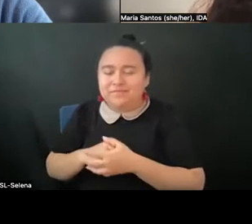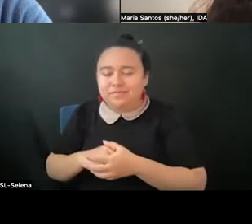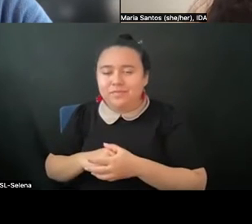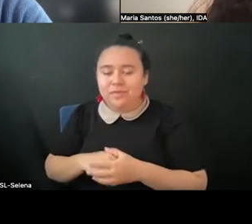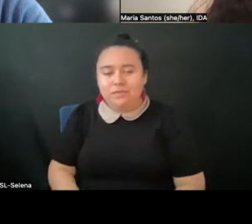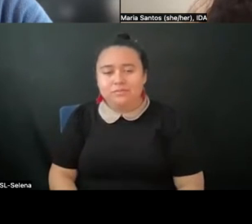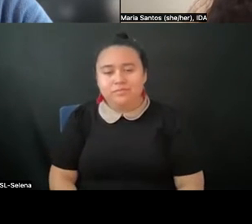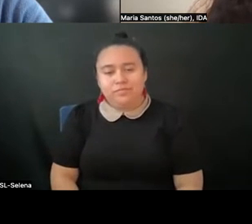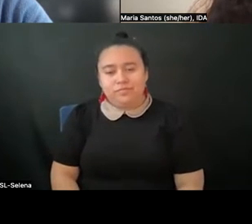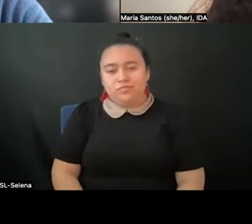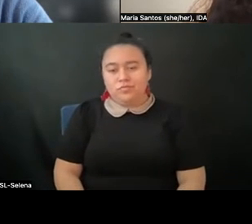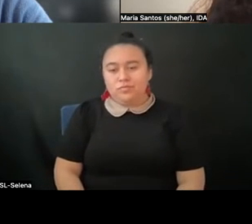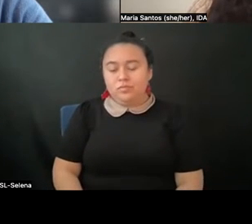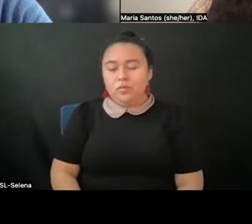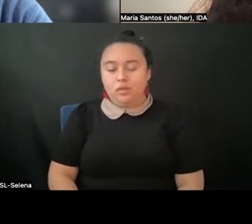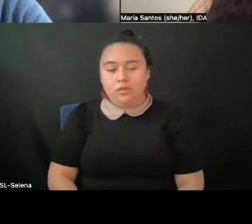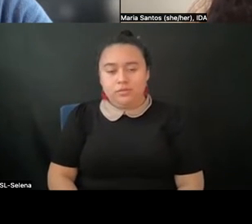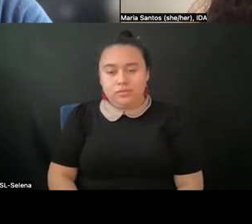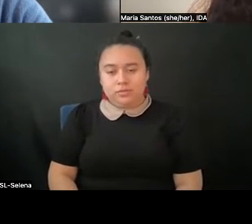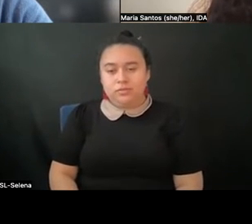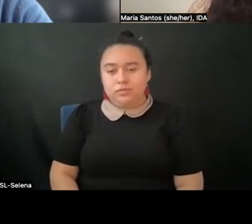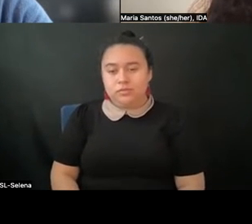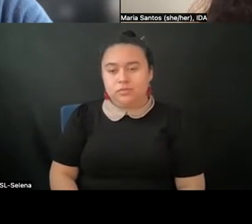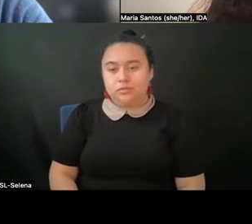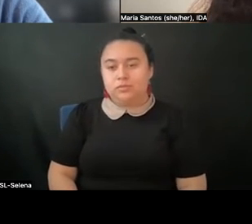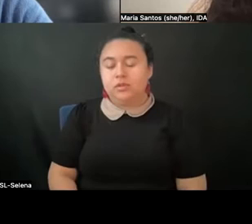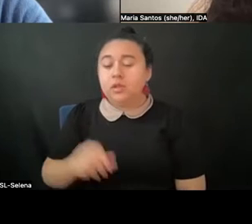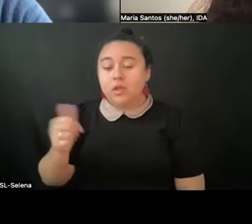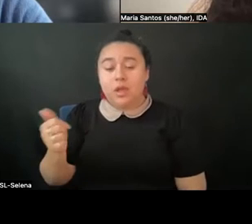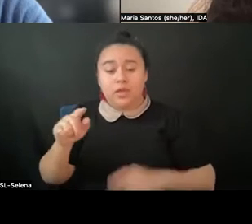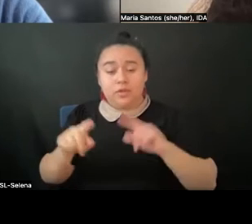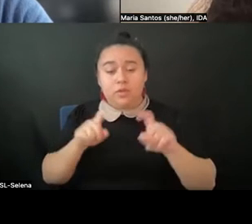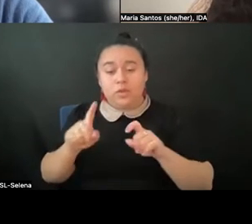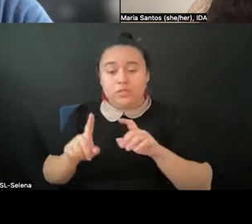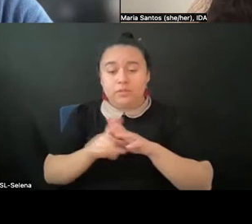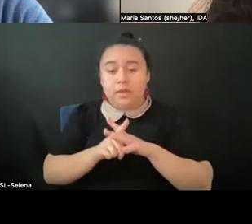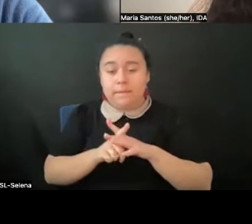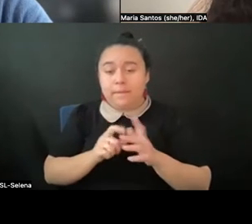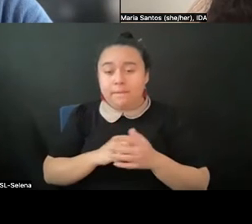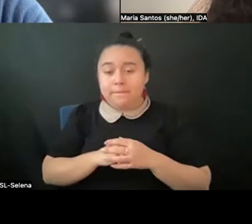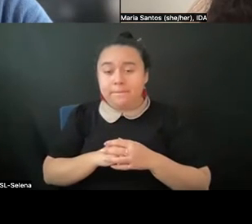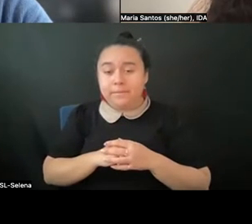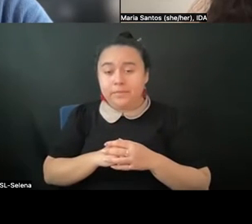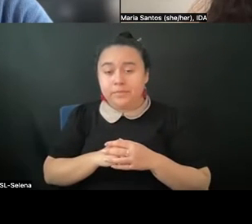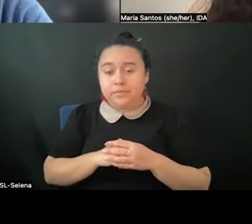applying with. Okay. A couple of other questions.